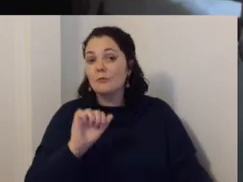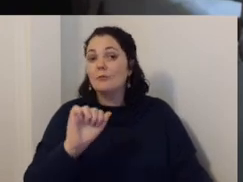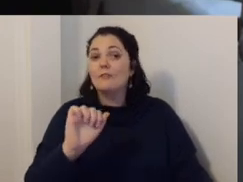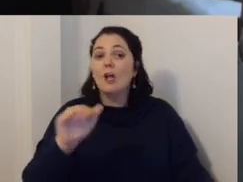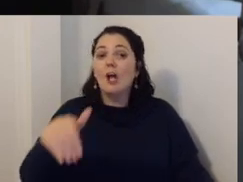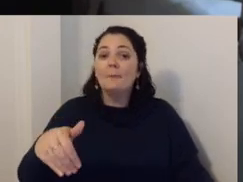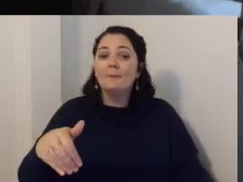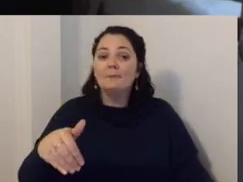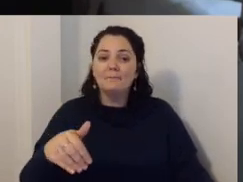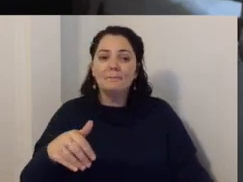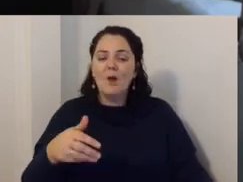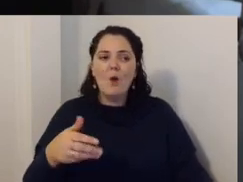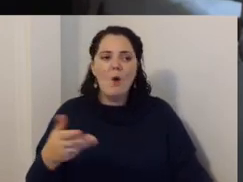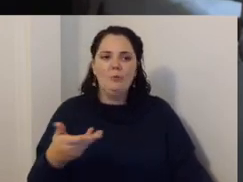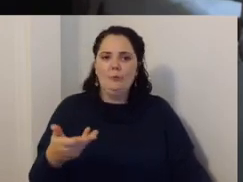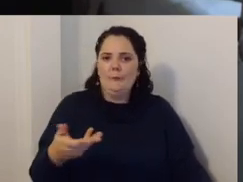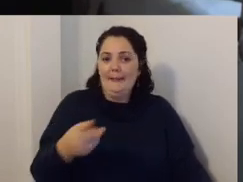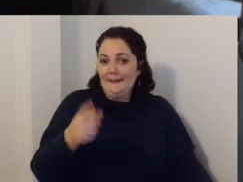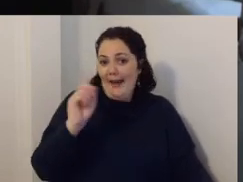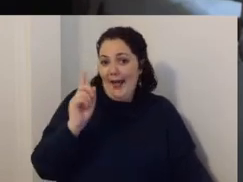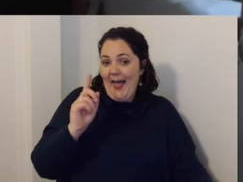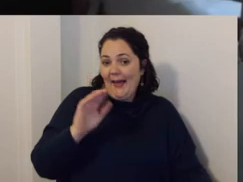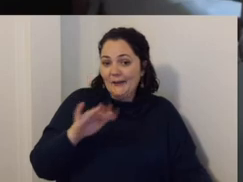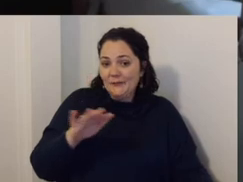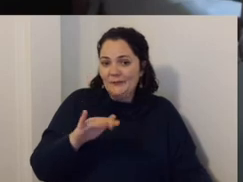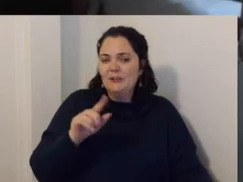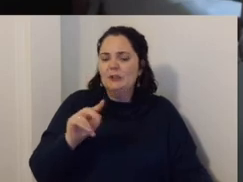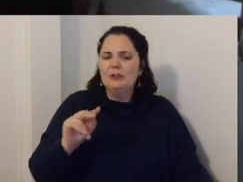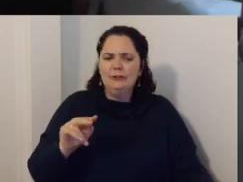at home or wherever you are to do these drawings that it does get a little messy